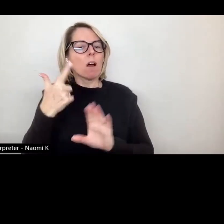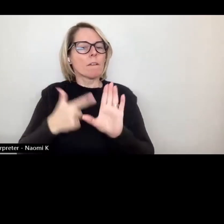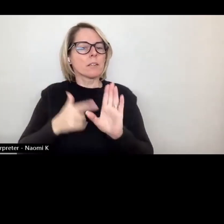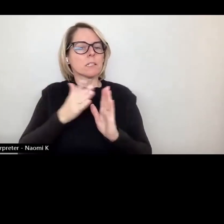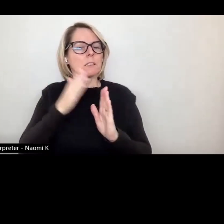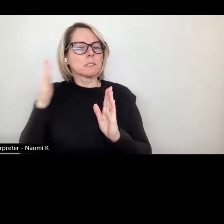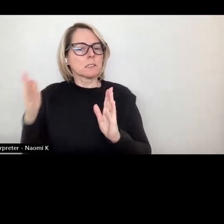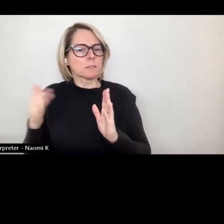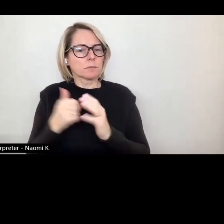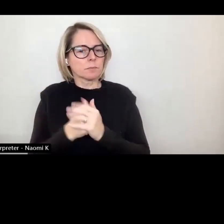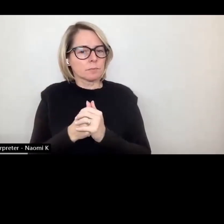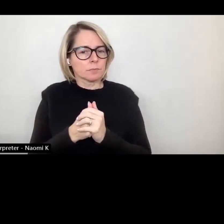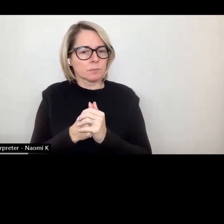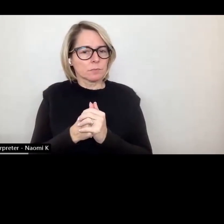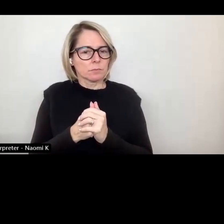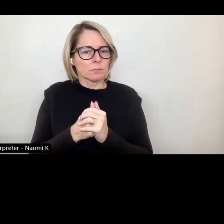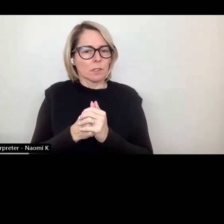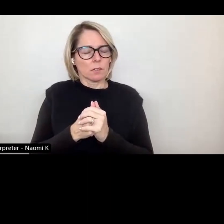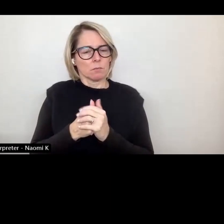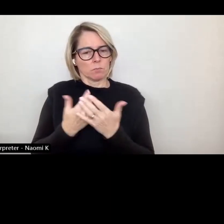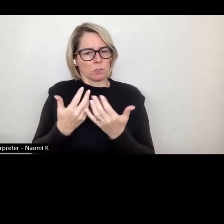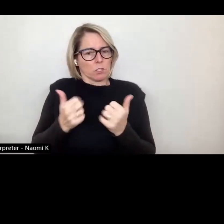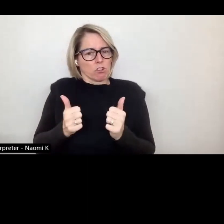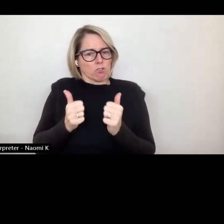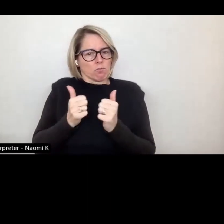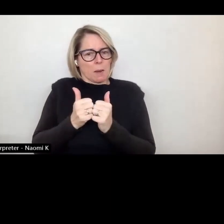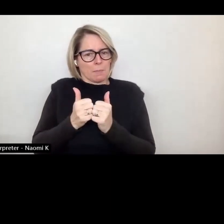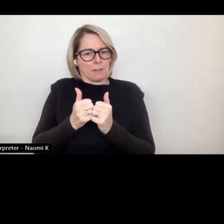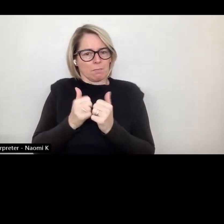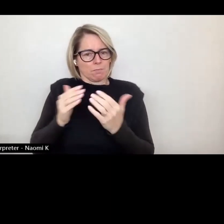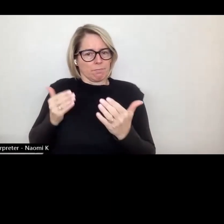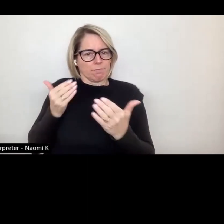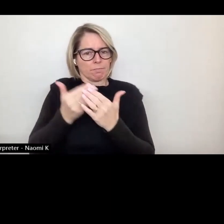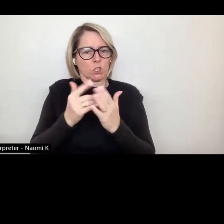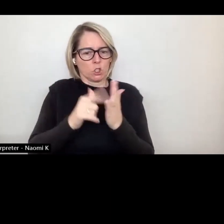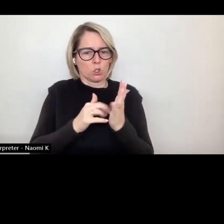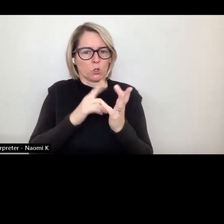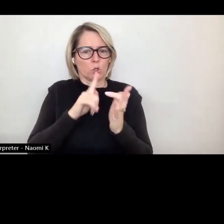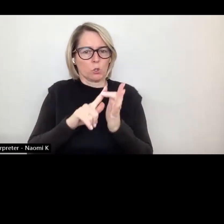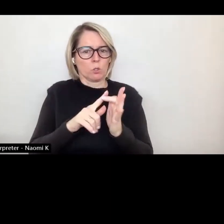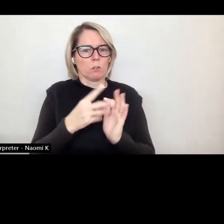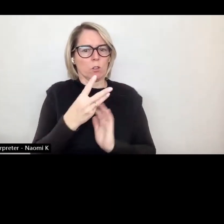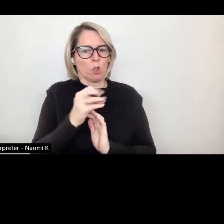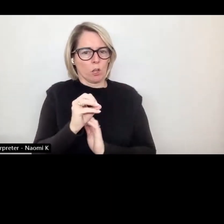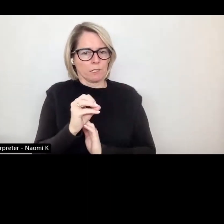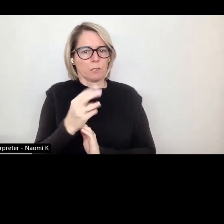We will answer that one in writing, so please refer to the FAQ document.